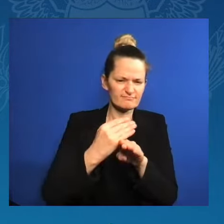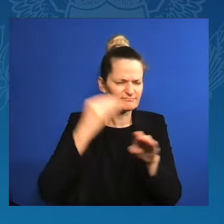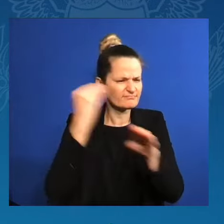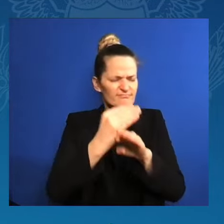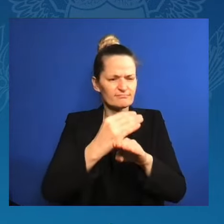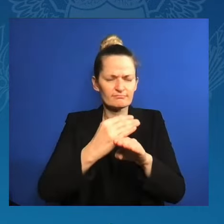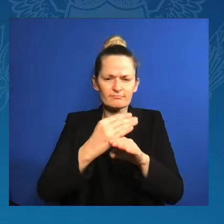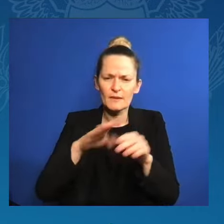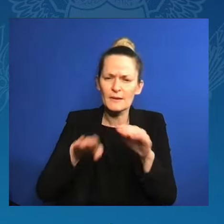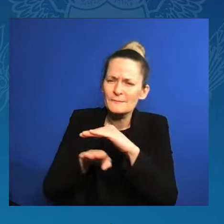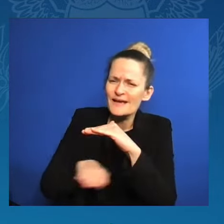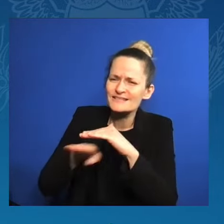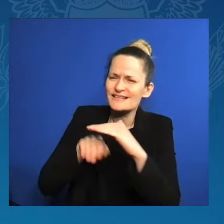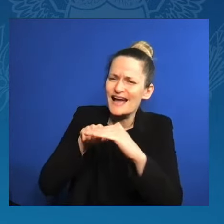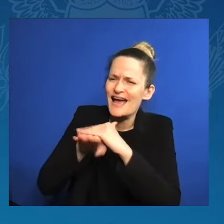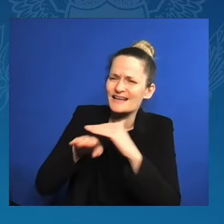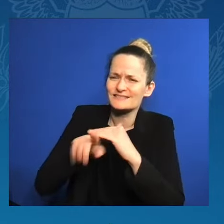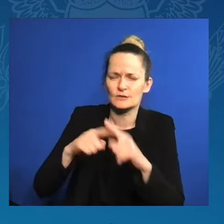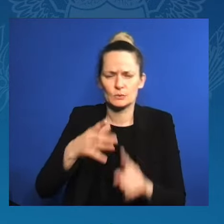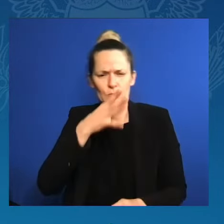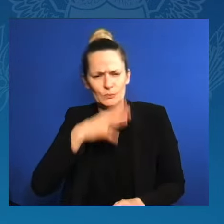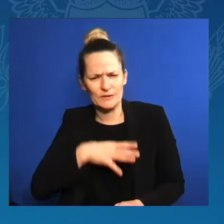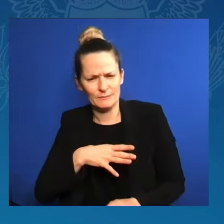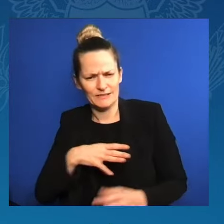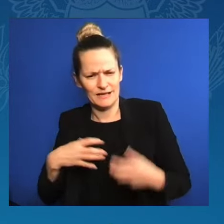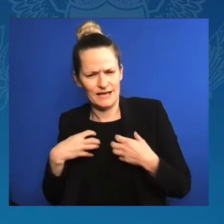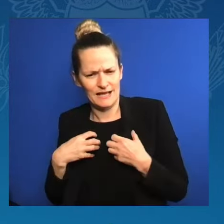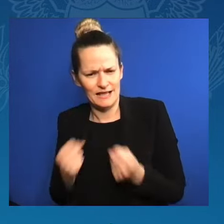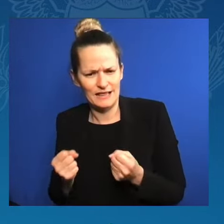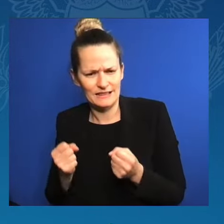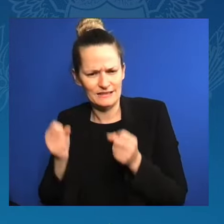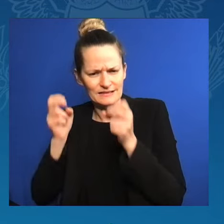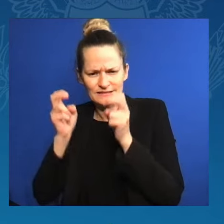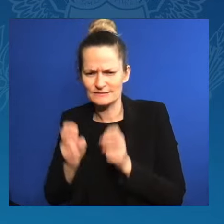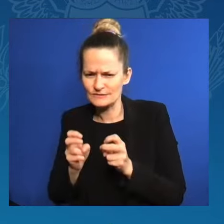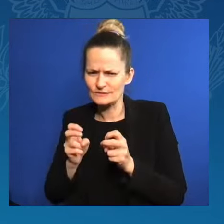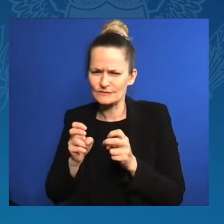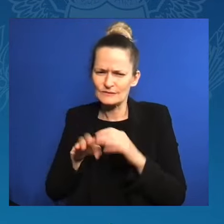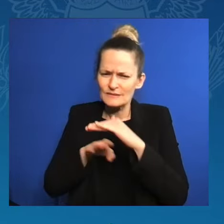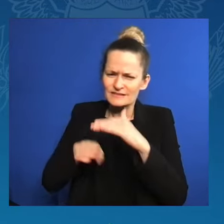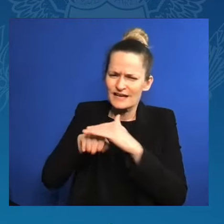Because you understand -- everybody here knows reproductive care clinics have been forced to close.